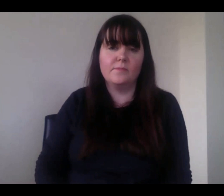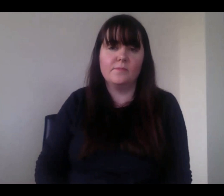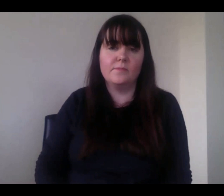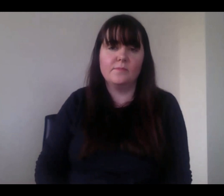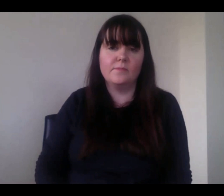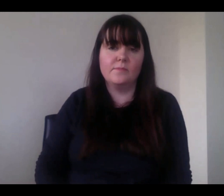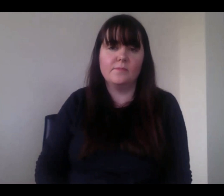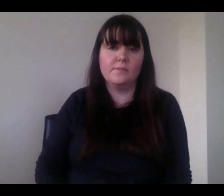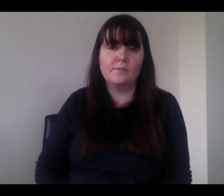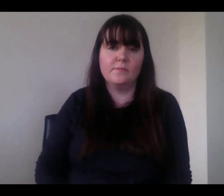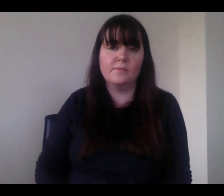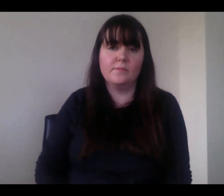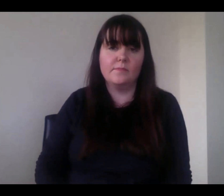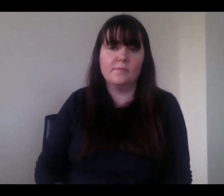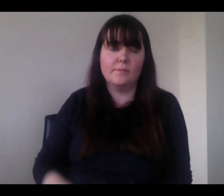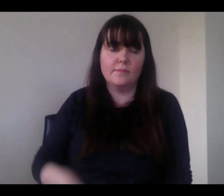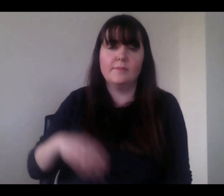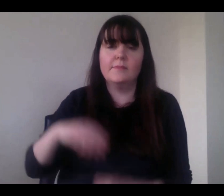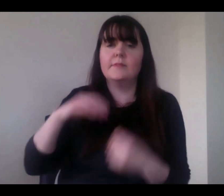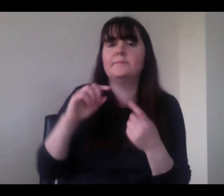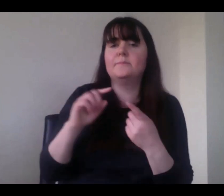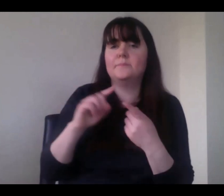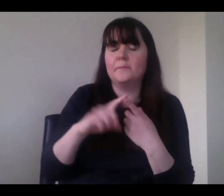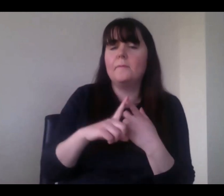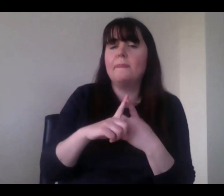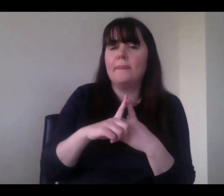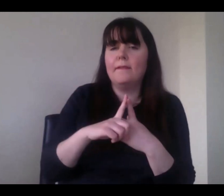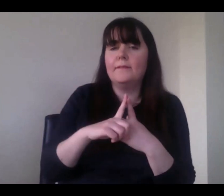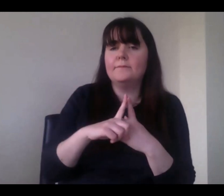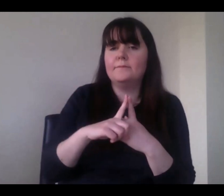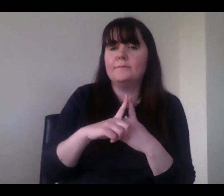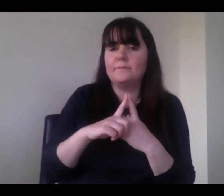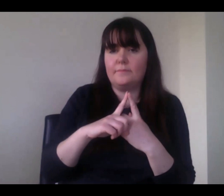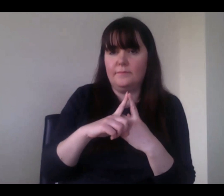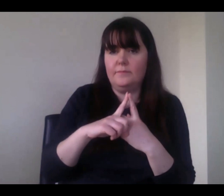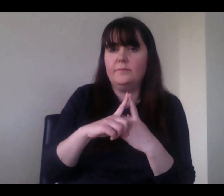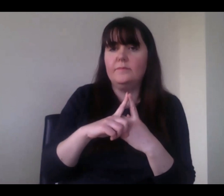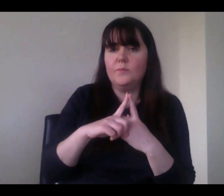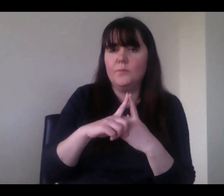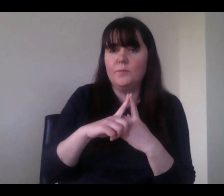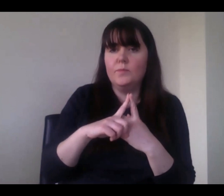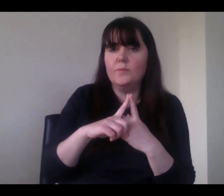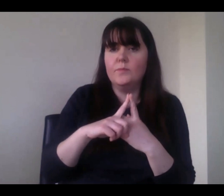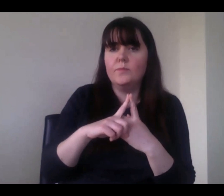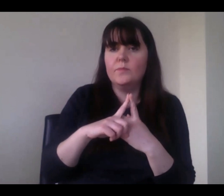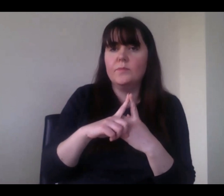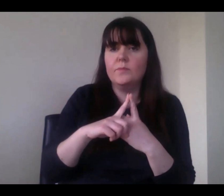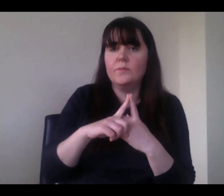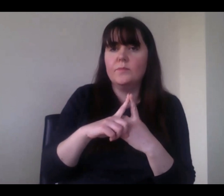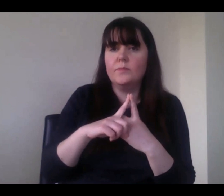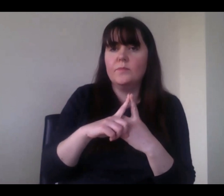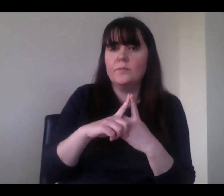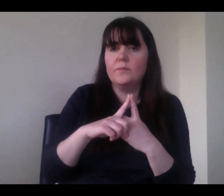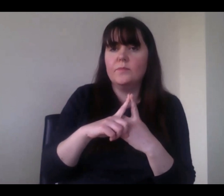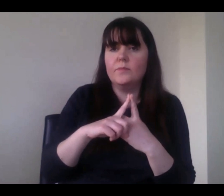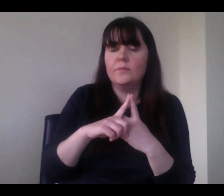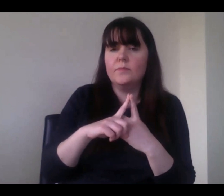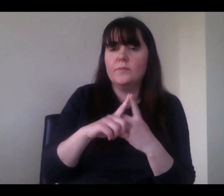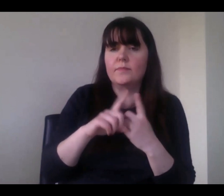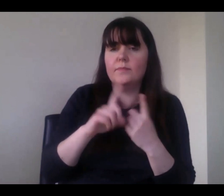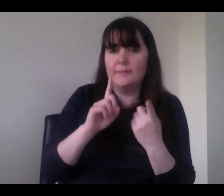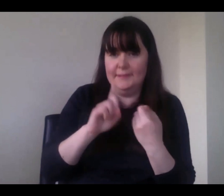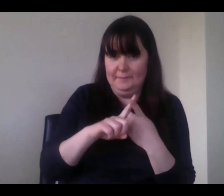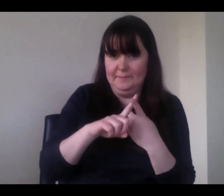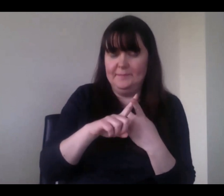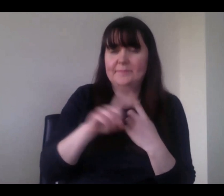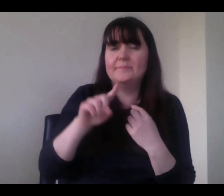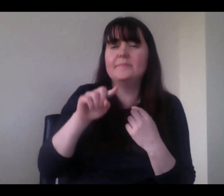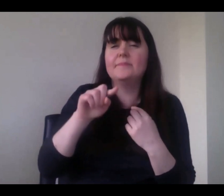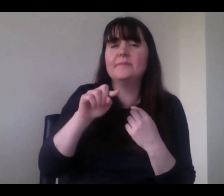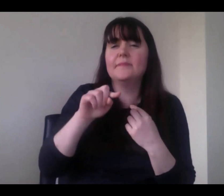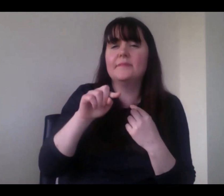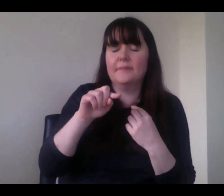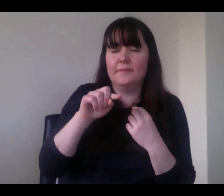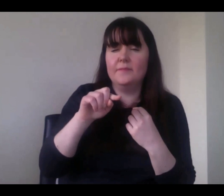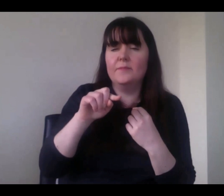on institutional abuse that this was an abusive term within the Deaf schools in Ireland.